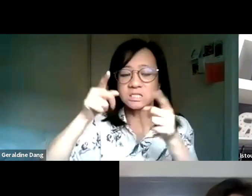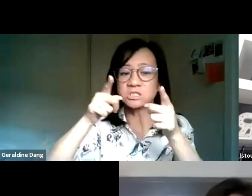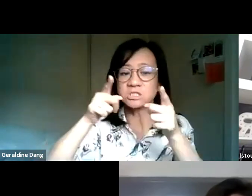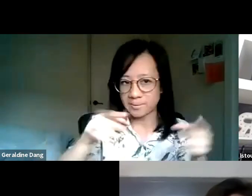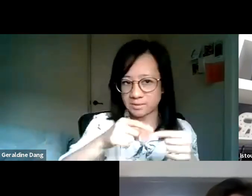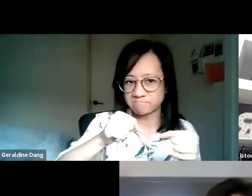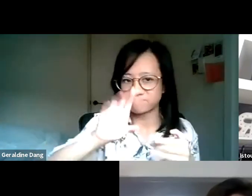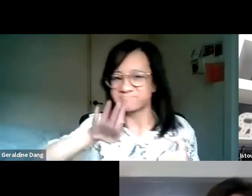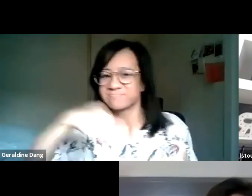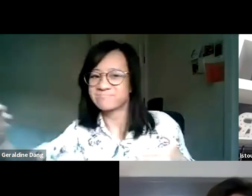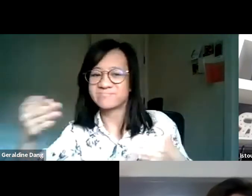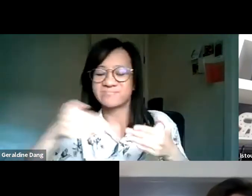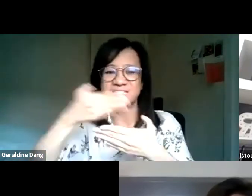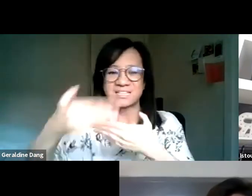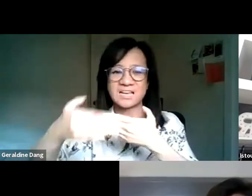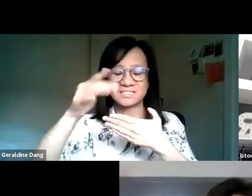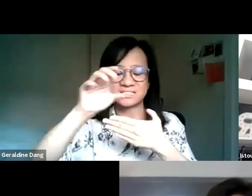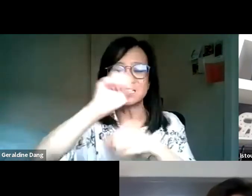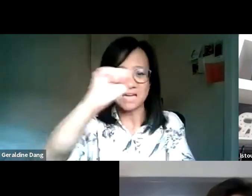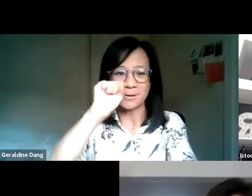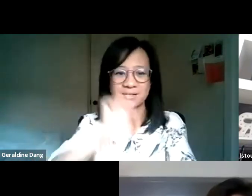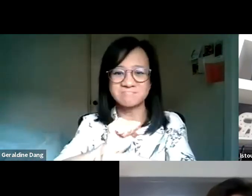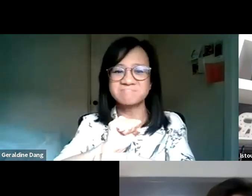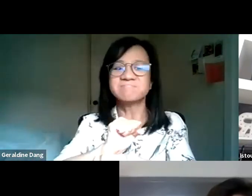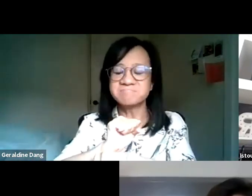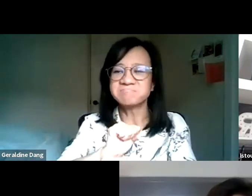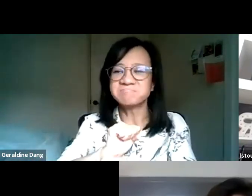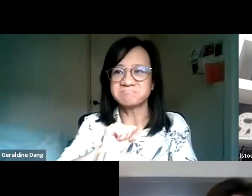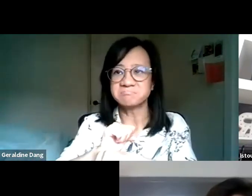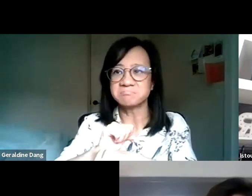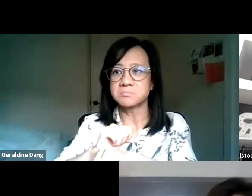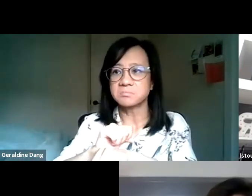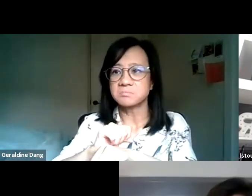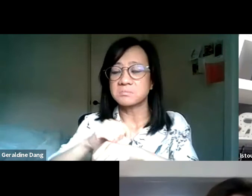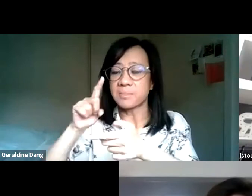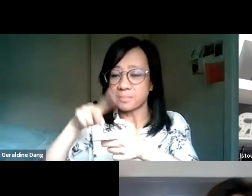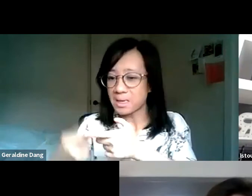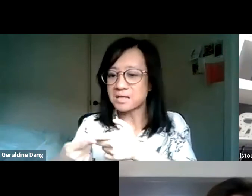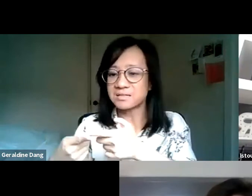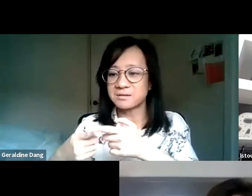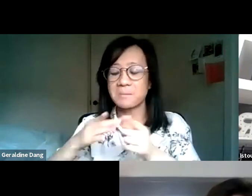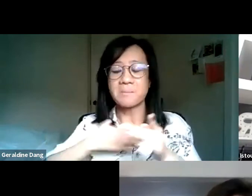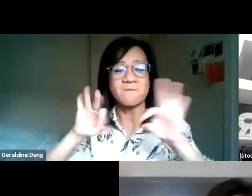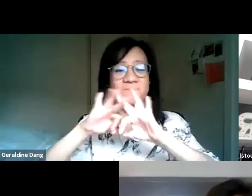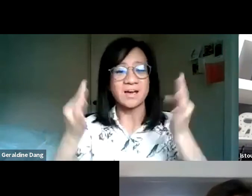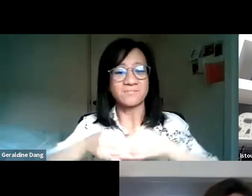And then finally I was able to study abroad in Japan and Singapore, which gave me a little